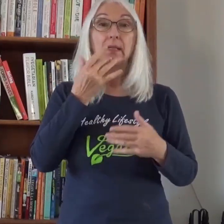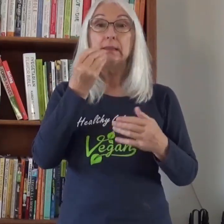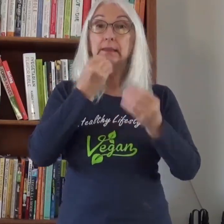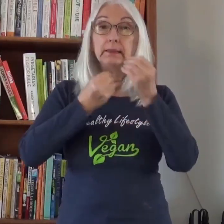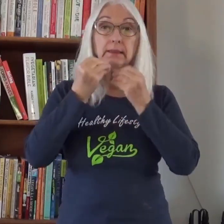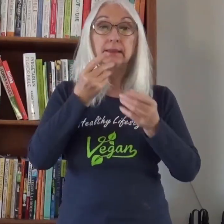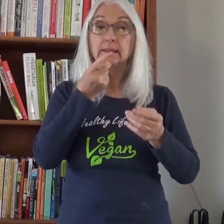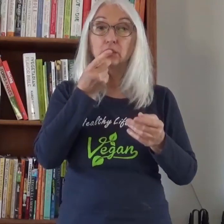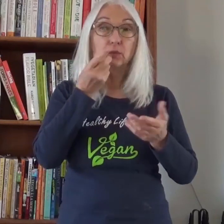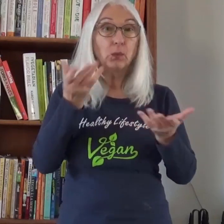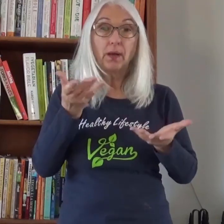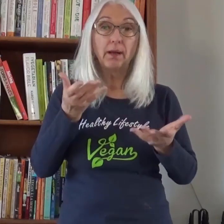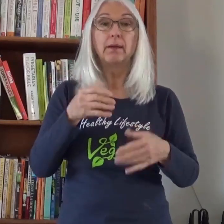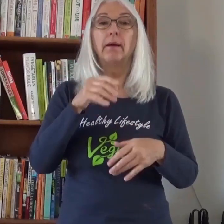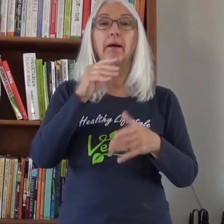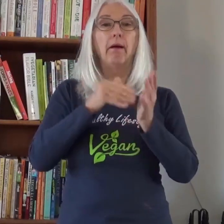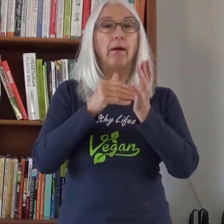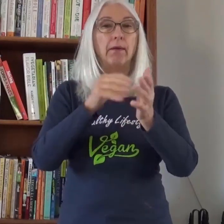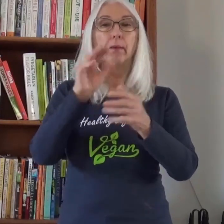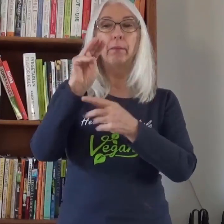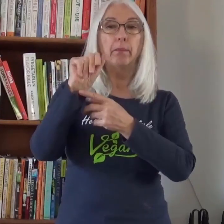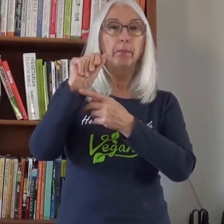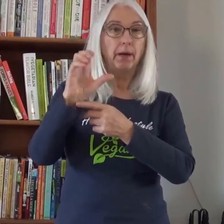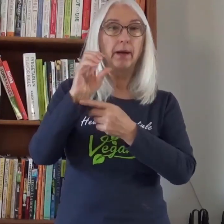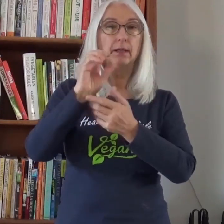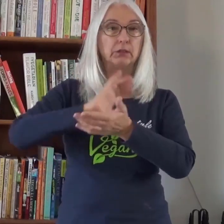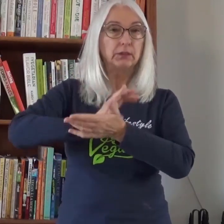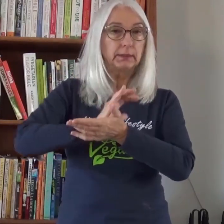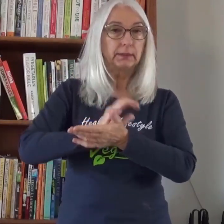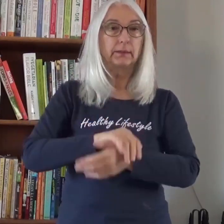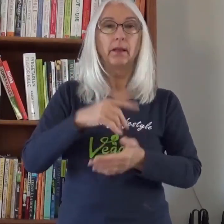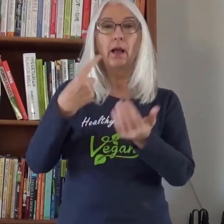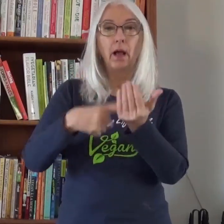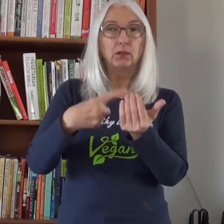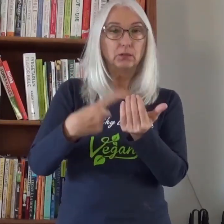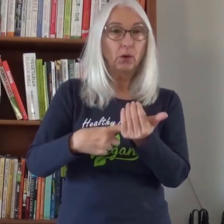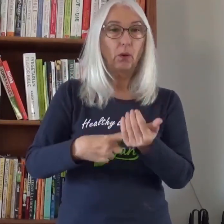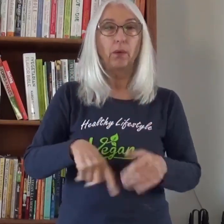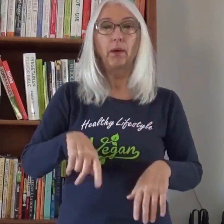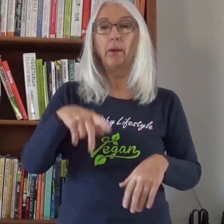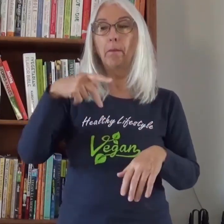Their favorite dinners often are mac and cheese, hotdogs,